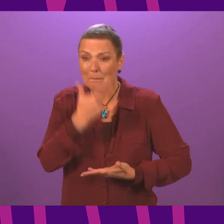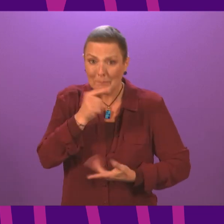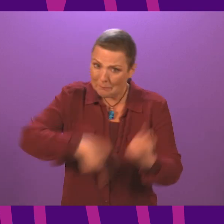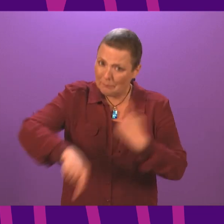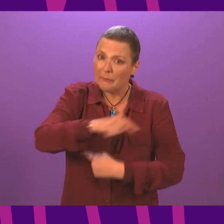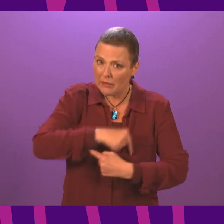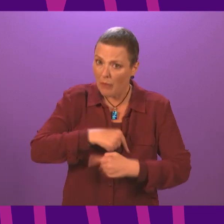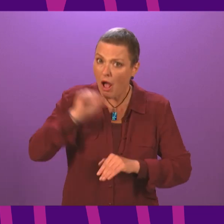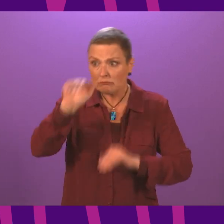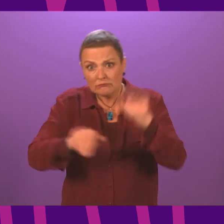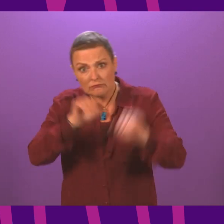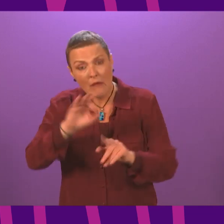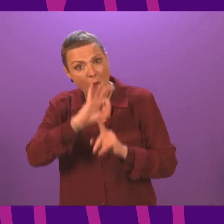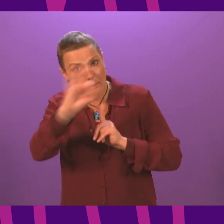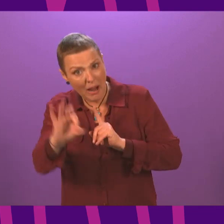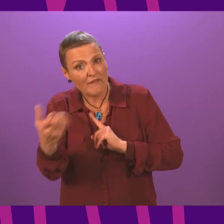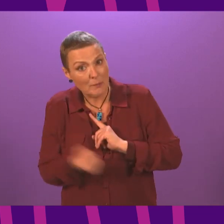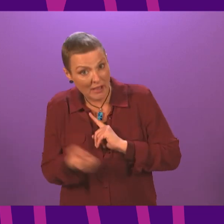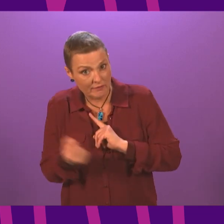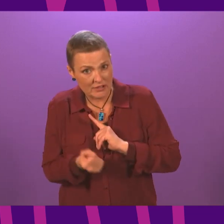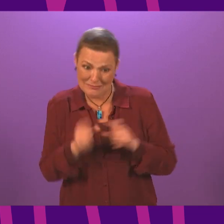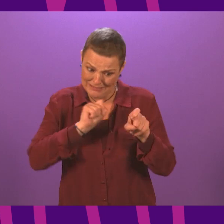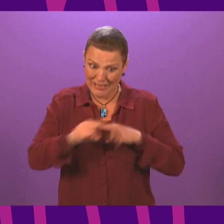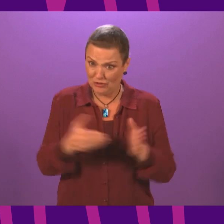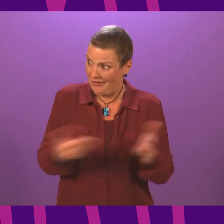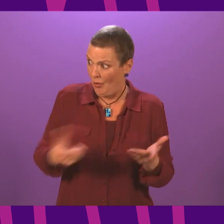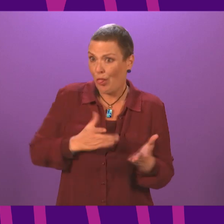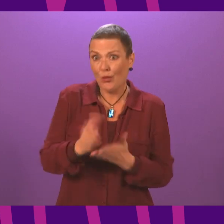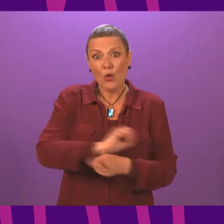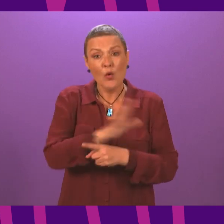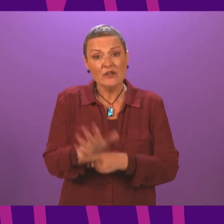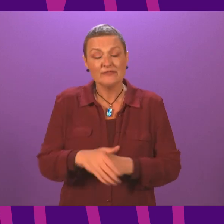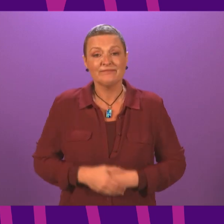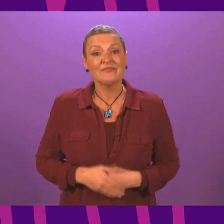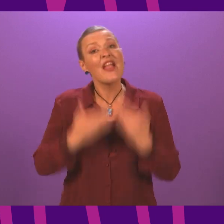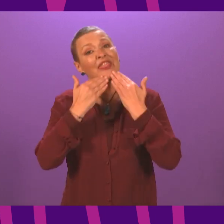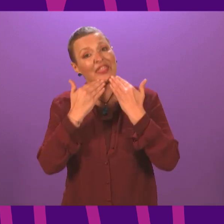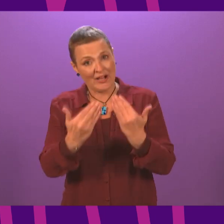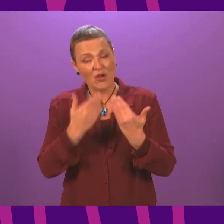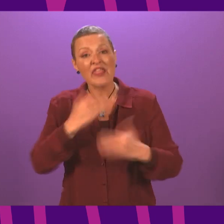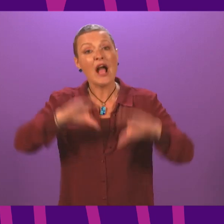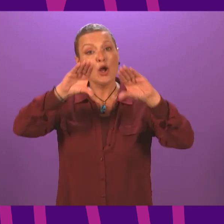is exceptionally strong at all times—and especially during a pandemic. The Deputy Presiding Officer: That concludes questions on the statement.